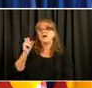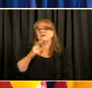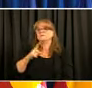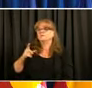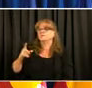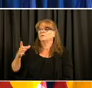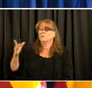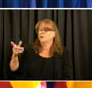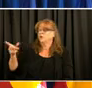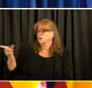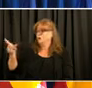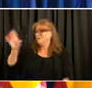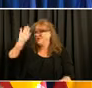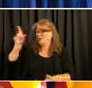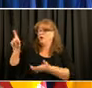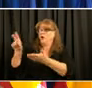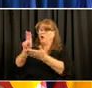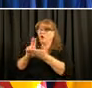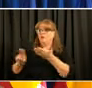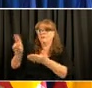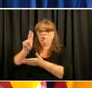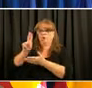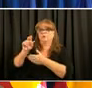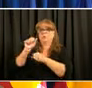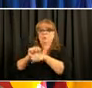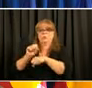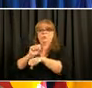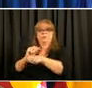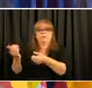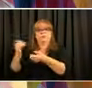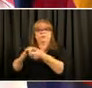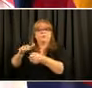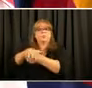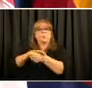kind of the front line of that yeah absolutely so our local public health partners are are really